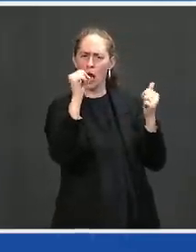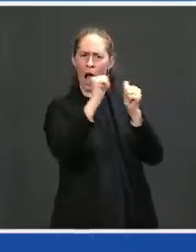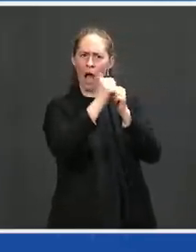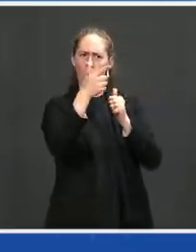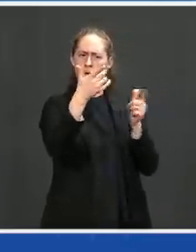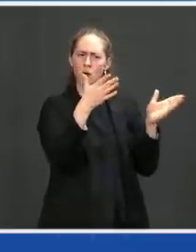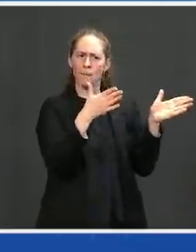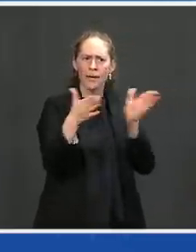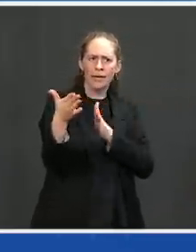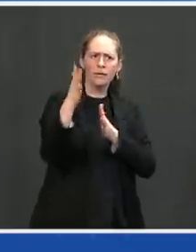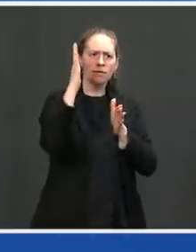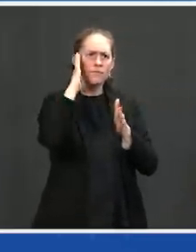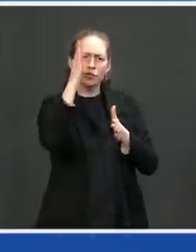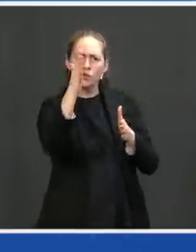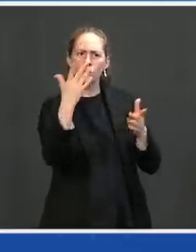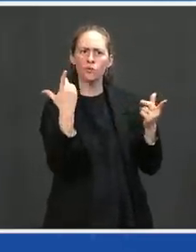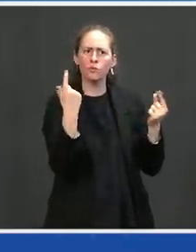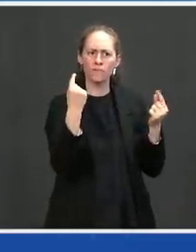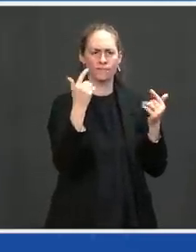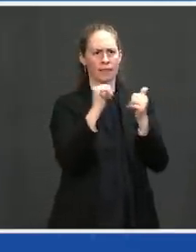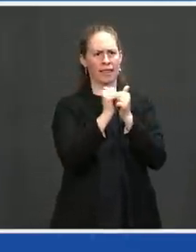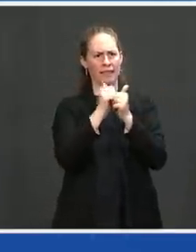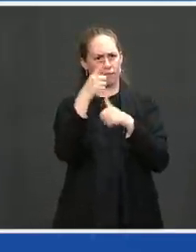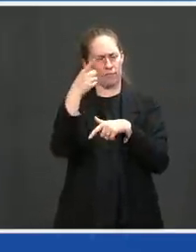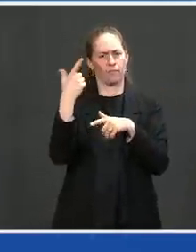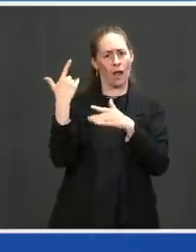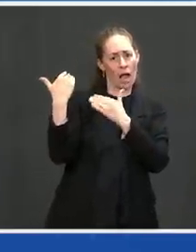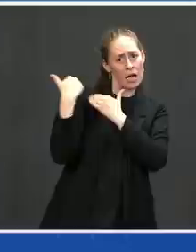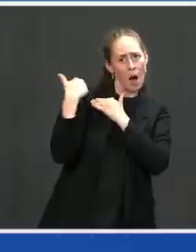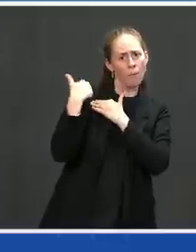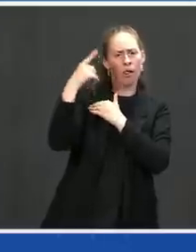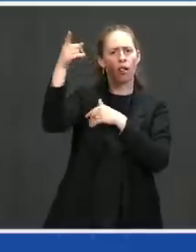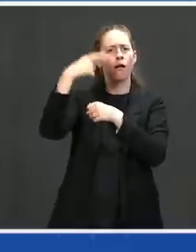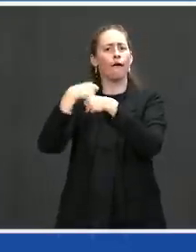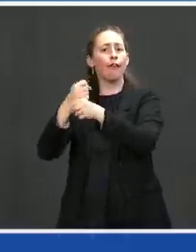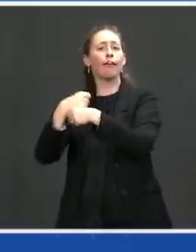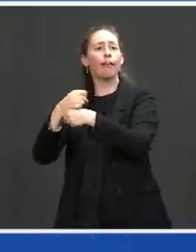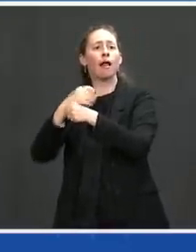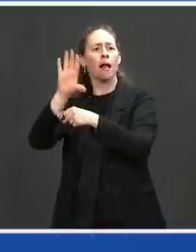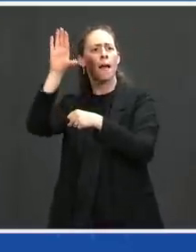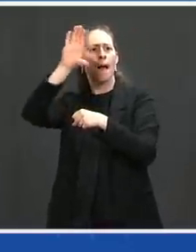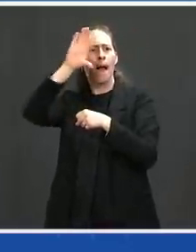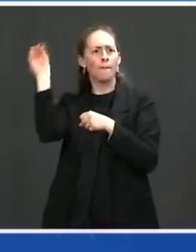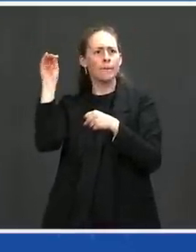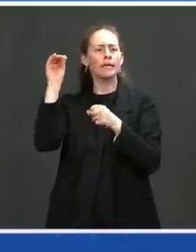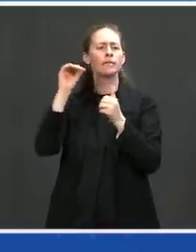that you had promised on day one to Capitol Hill, or executive actions like going after ghost guns